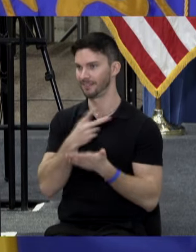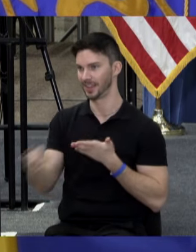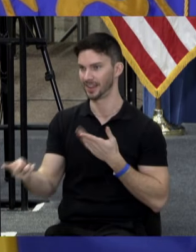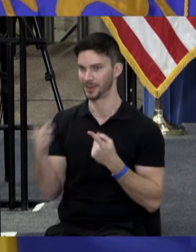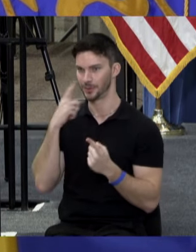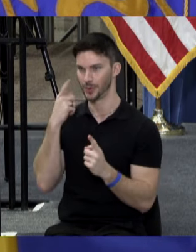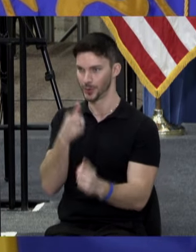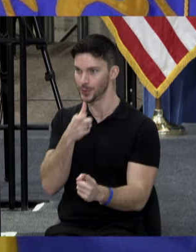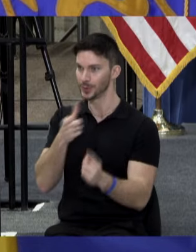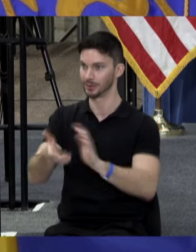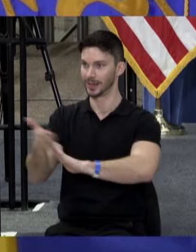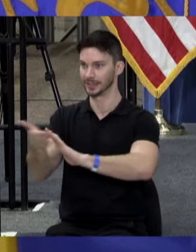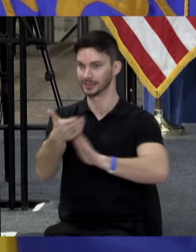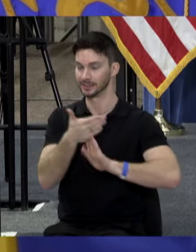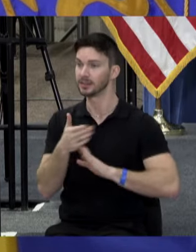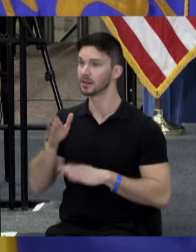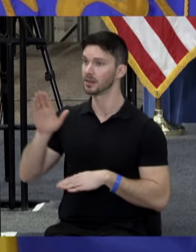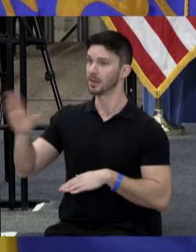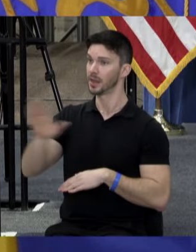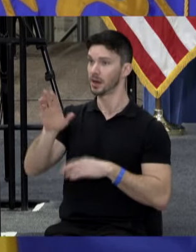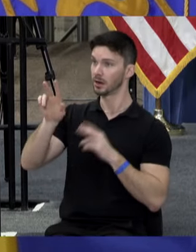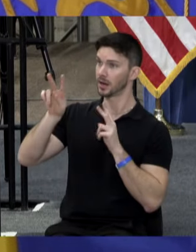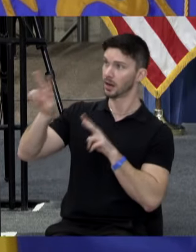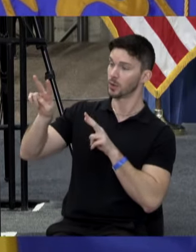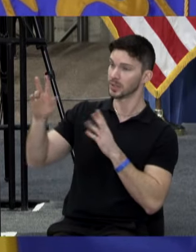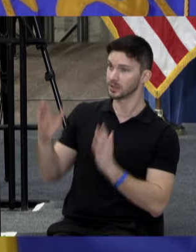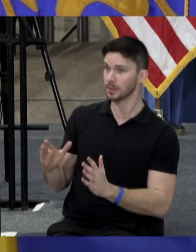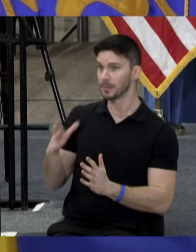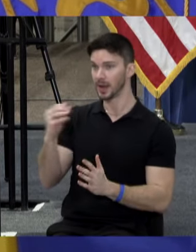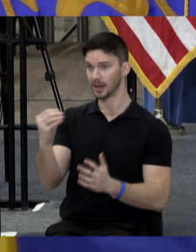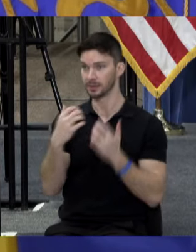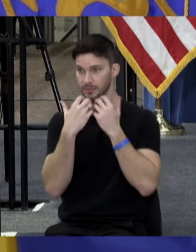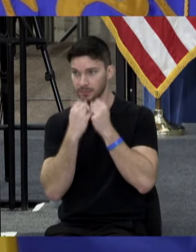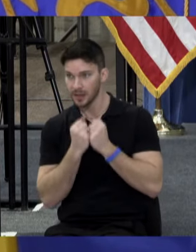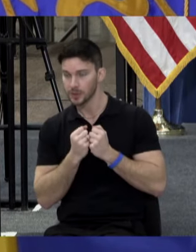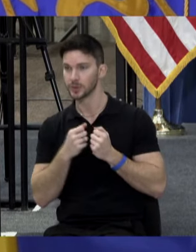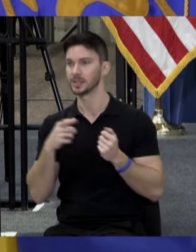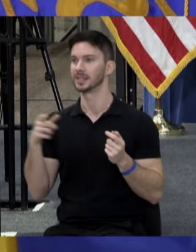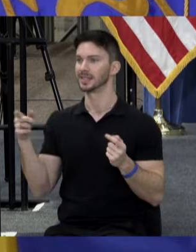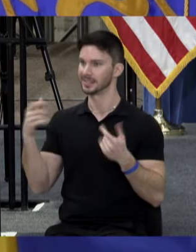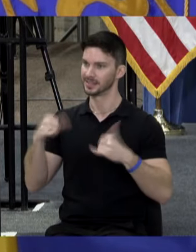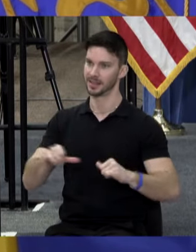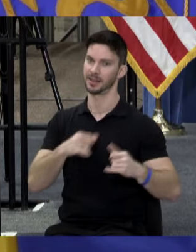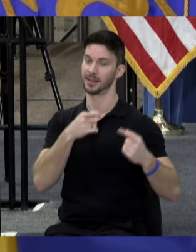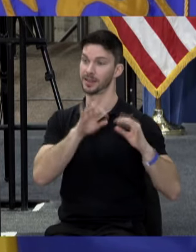and economic value, family caregivers face a crisis of strain. According to our research,